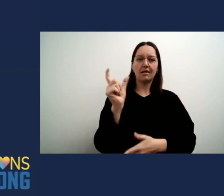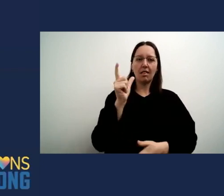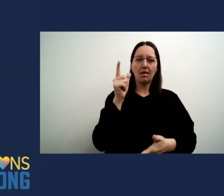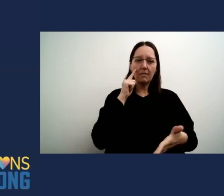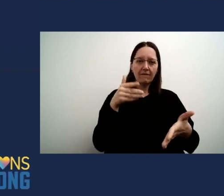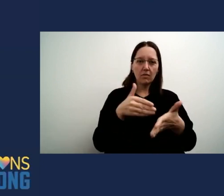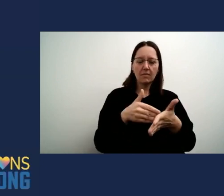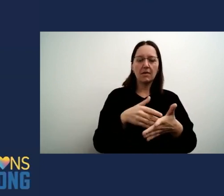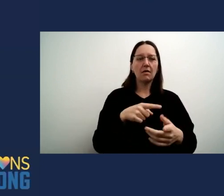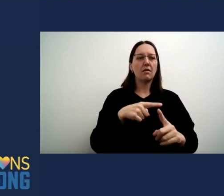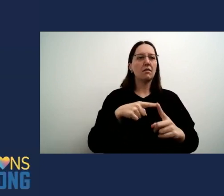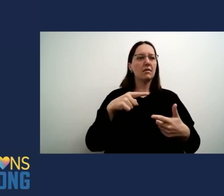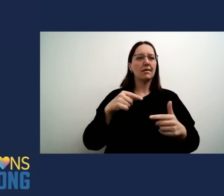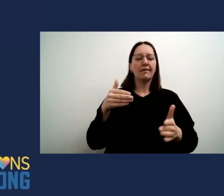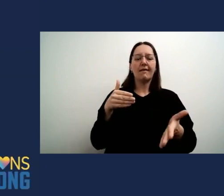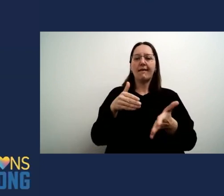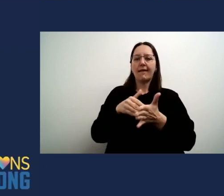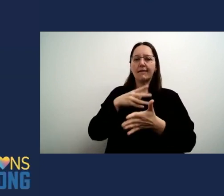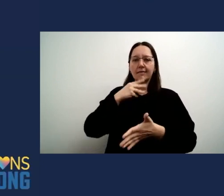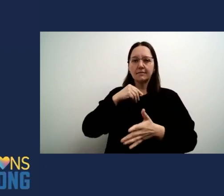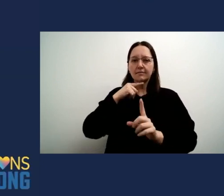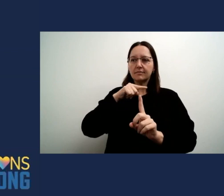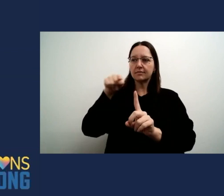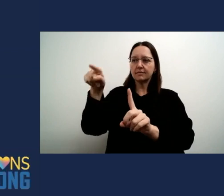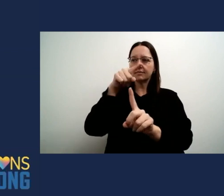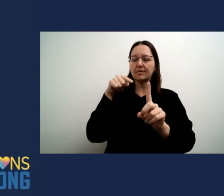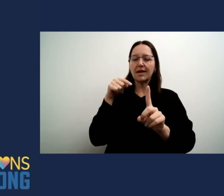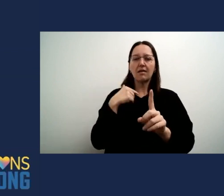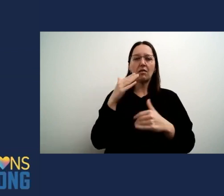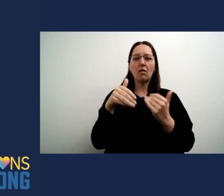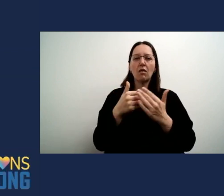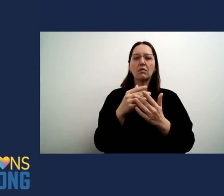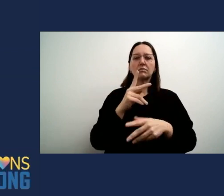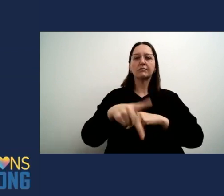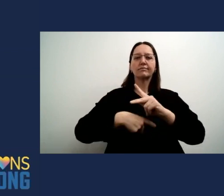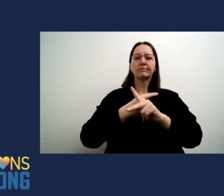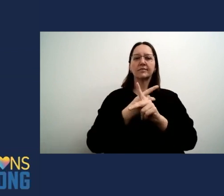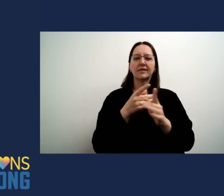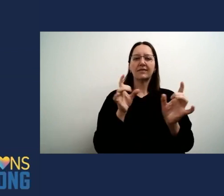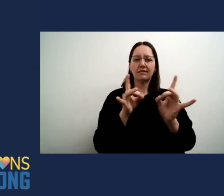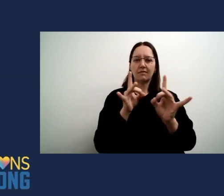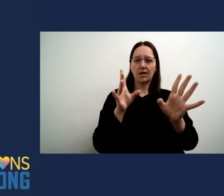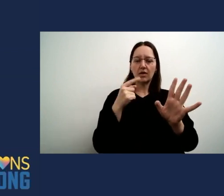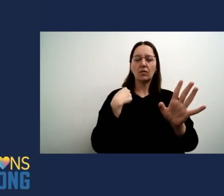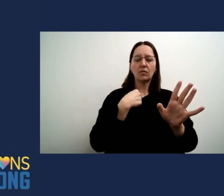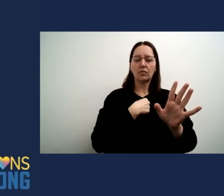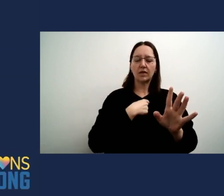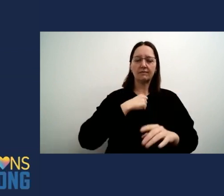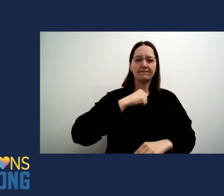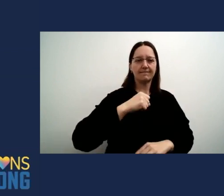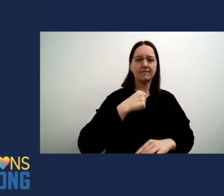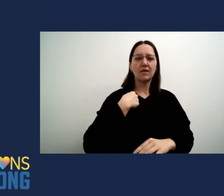continuing events in the Tritons Belong series. If you'd like to learn more about the Tritons Belong series, the in-person